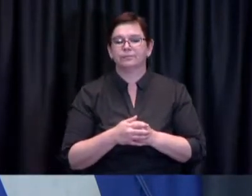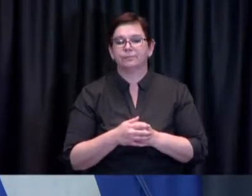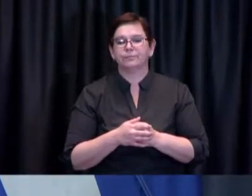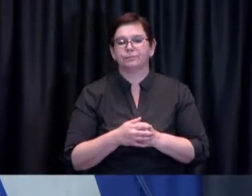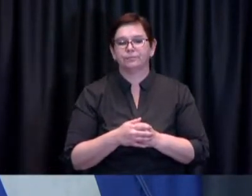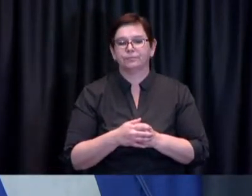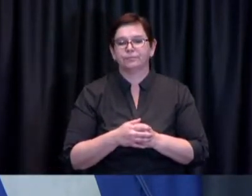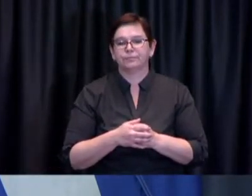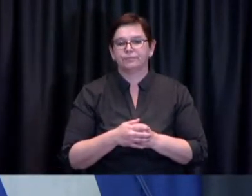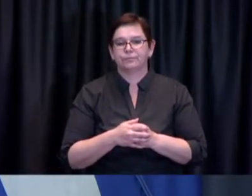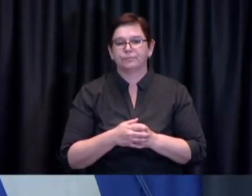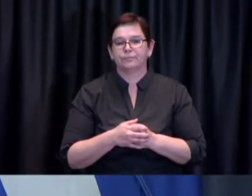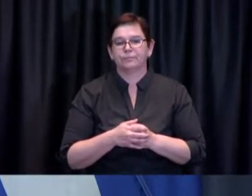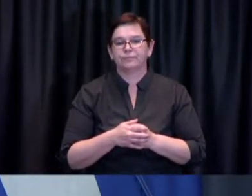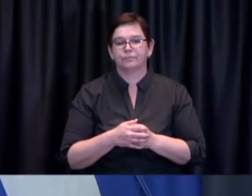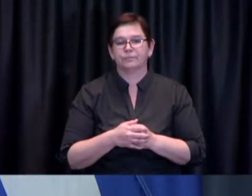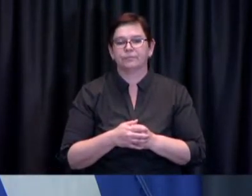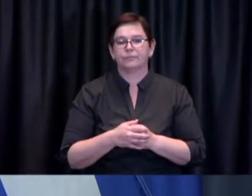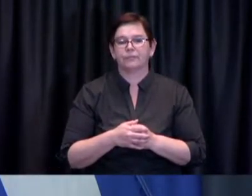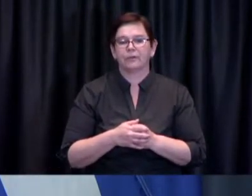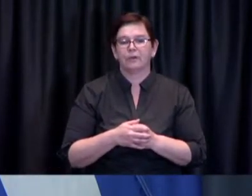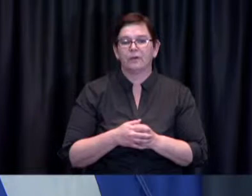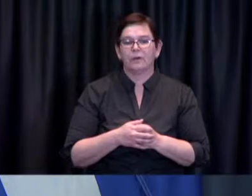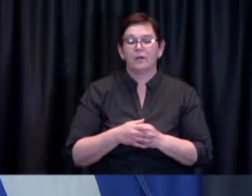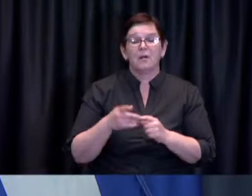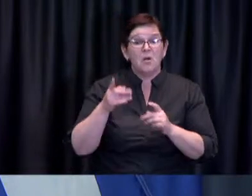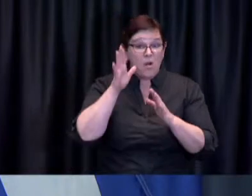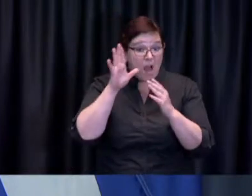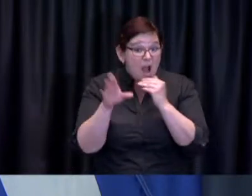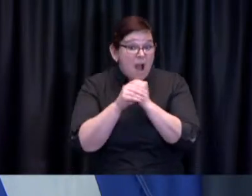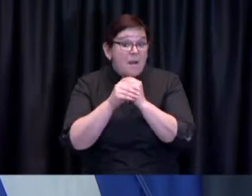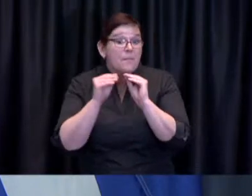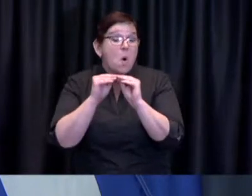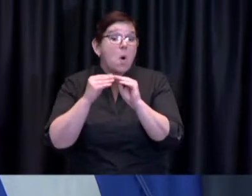neighbourhoods will be added or removed from its hotspot list how much flexibility does the